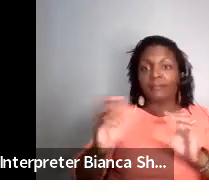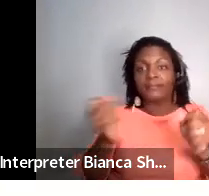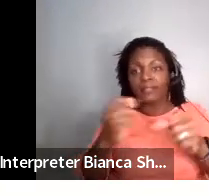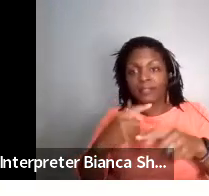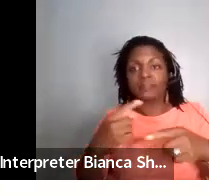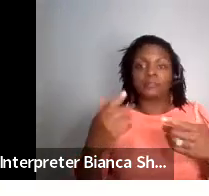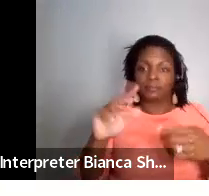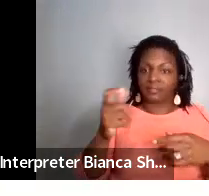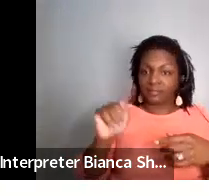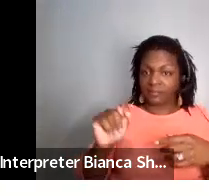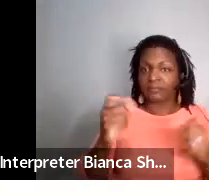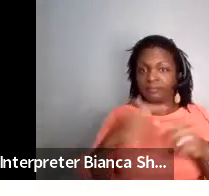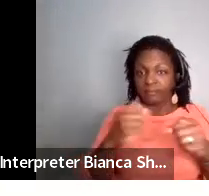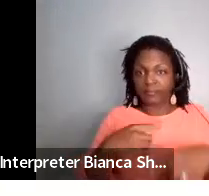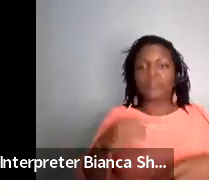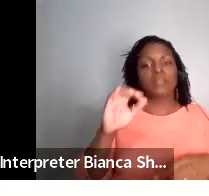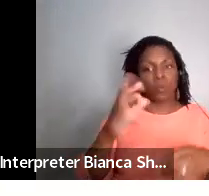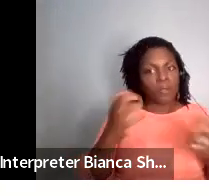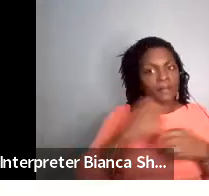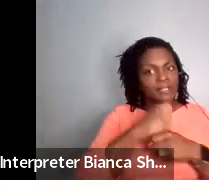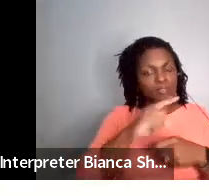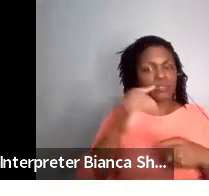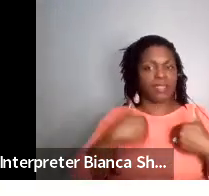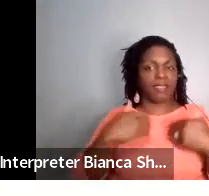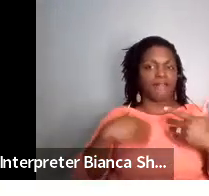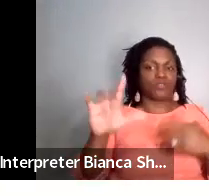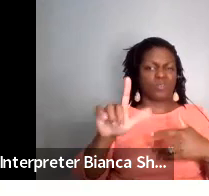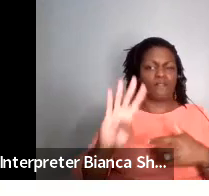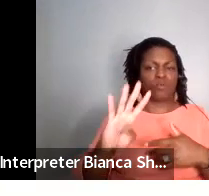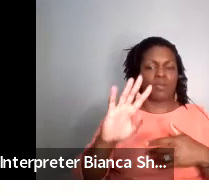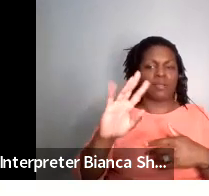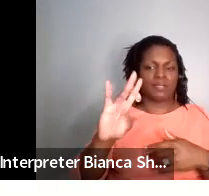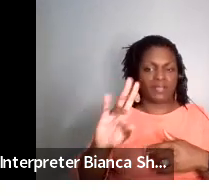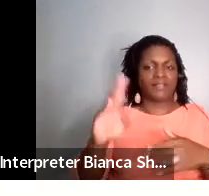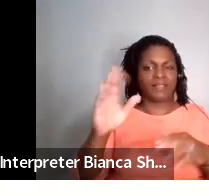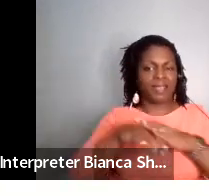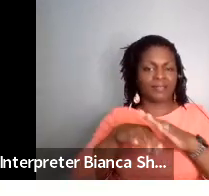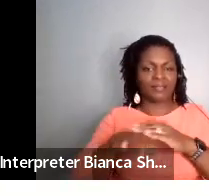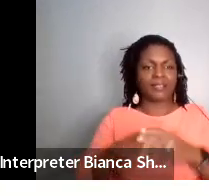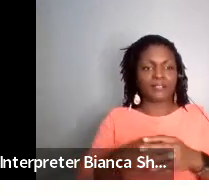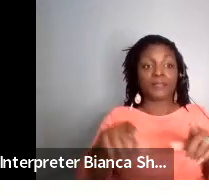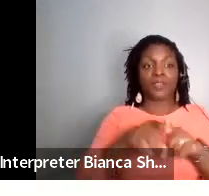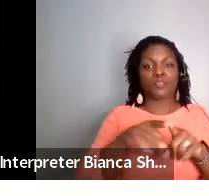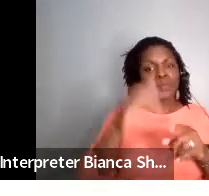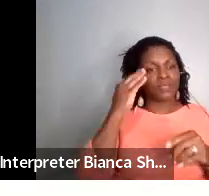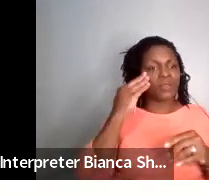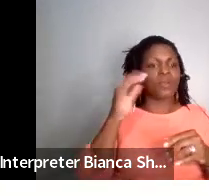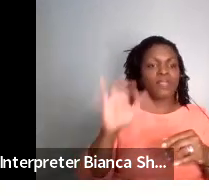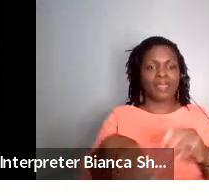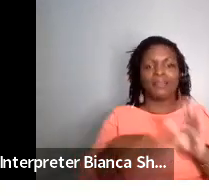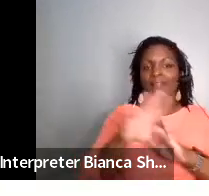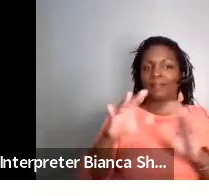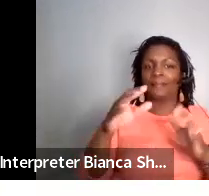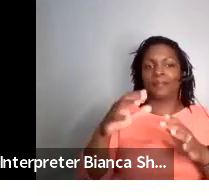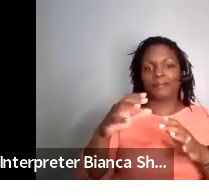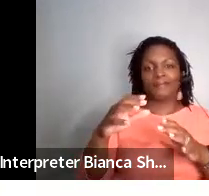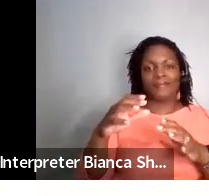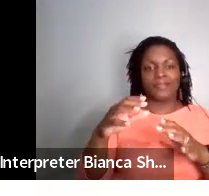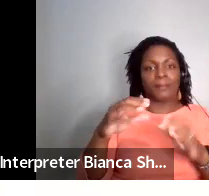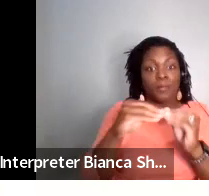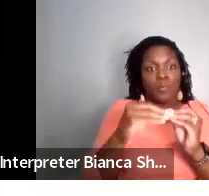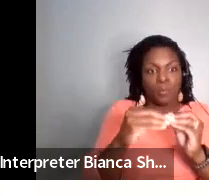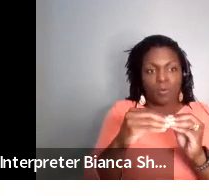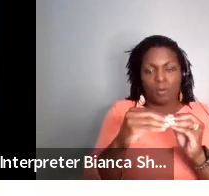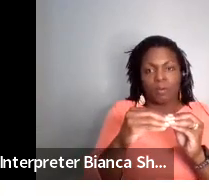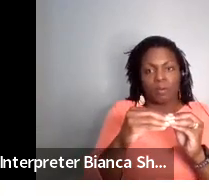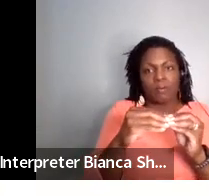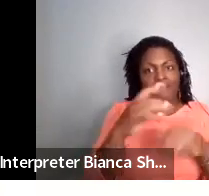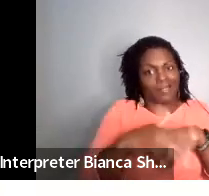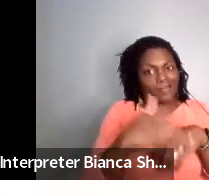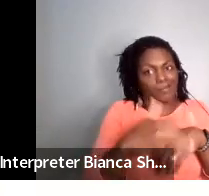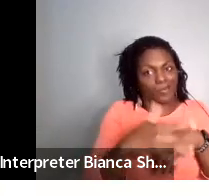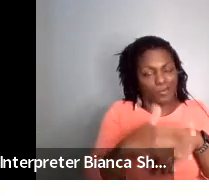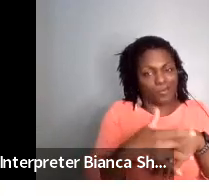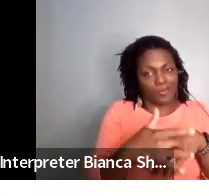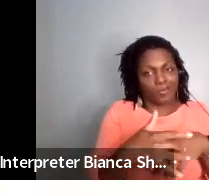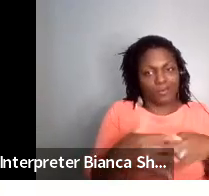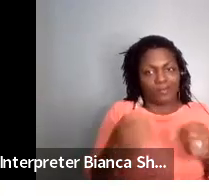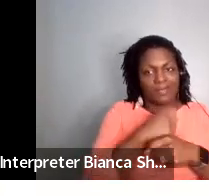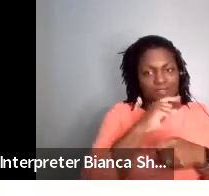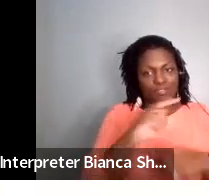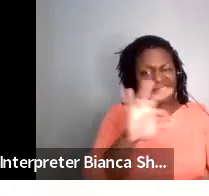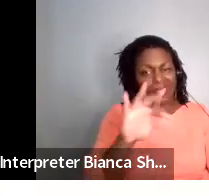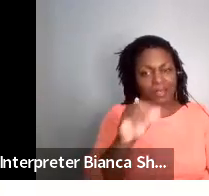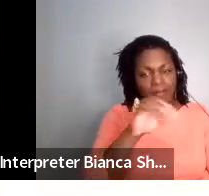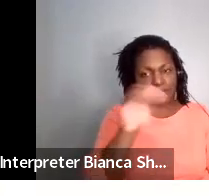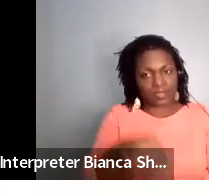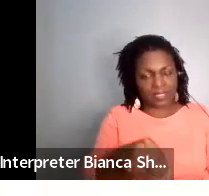primary and backup coverage. So we know that is going to be a next step that we will need to develop new additional capacity, moving forward in order to ensure we have at least 90% of our calls being answered in the State and